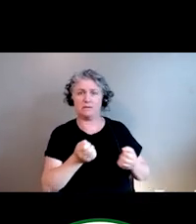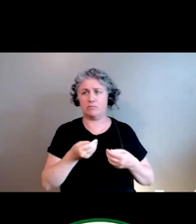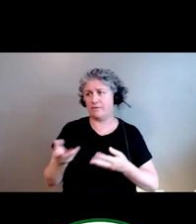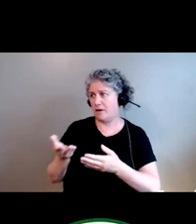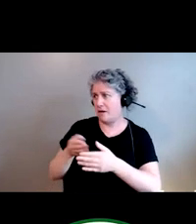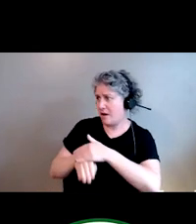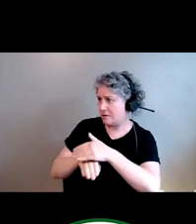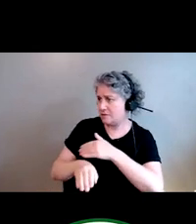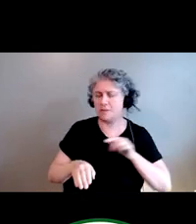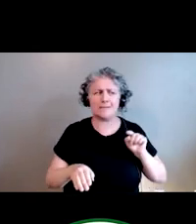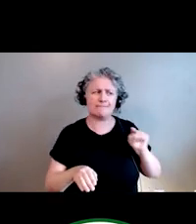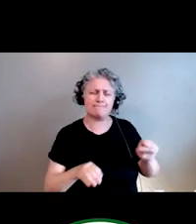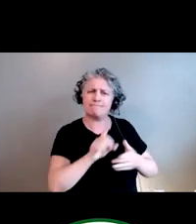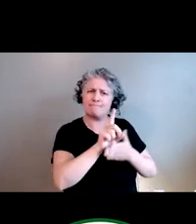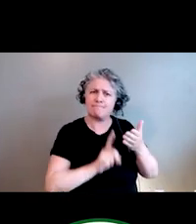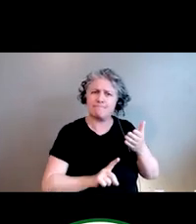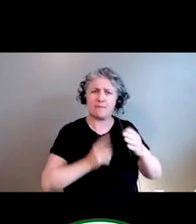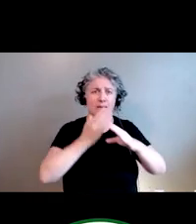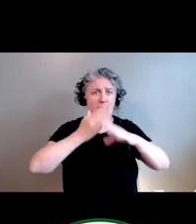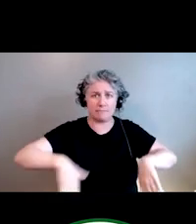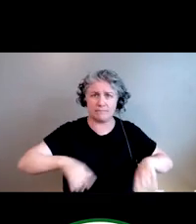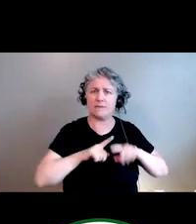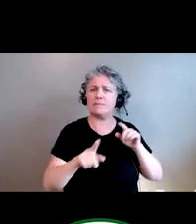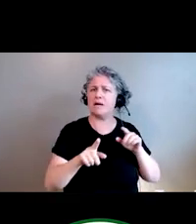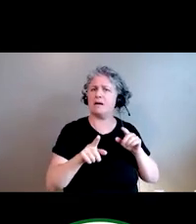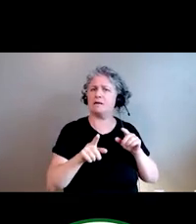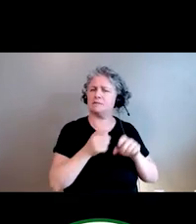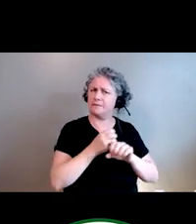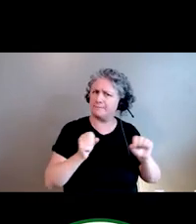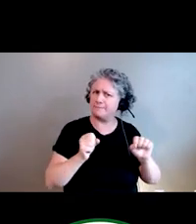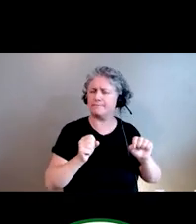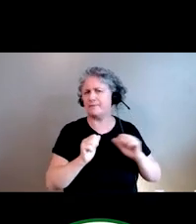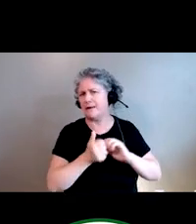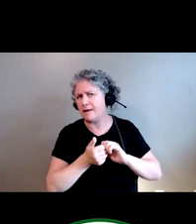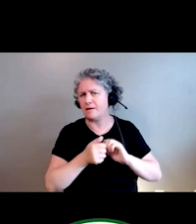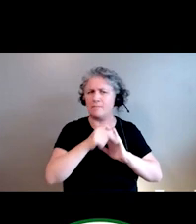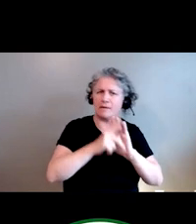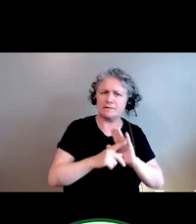It would be an incredible shame if innovation and technical advancements keep finding ways